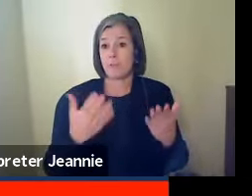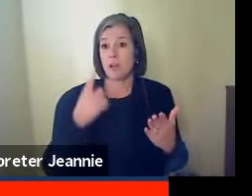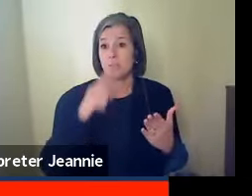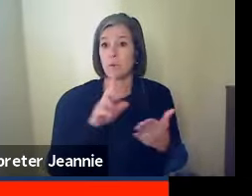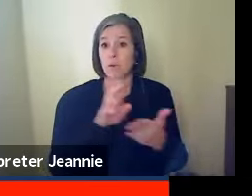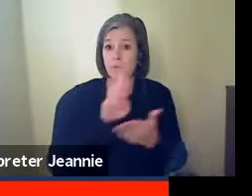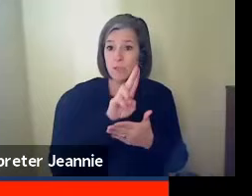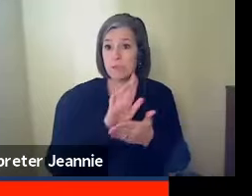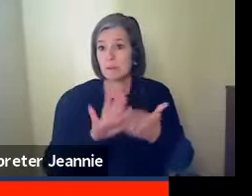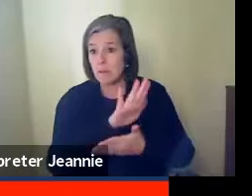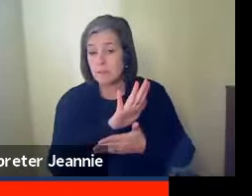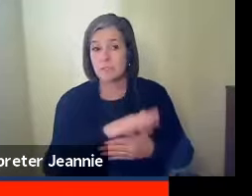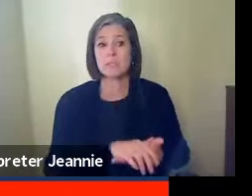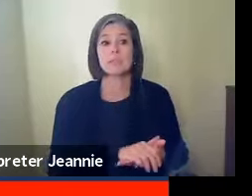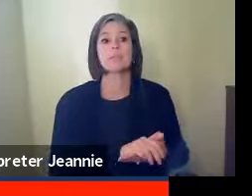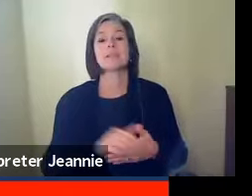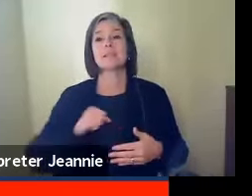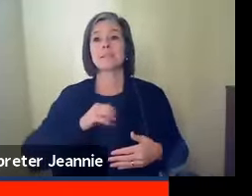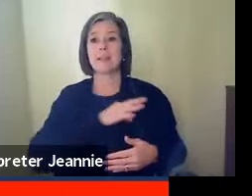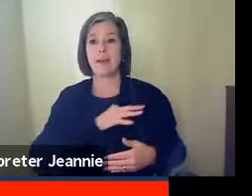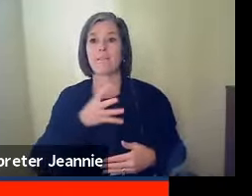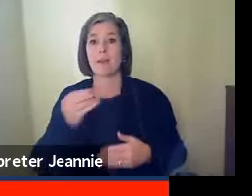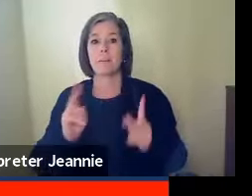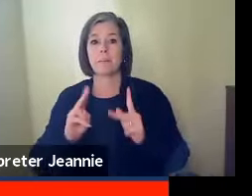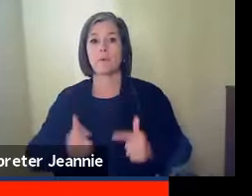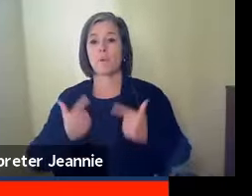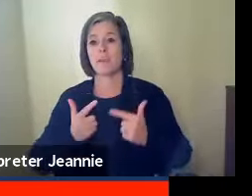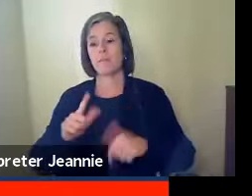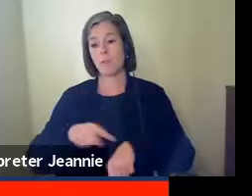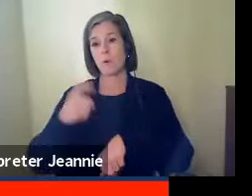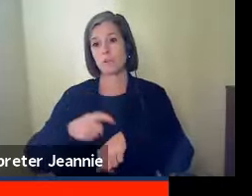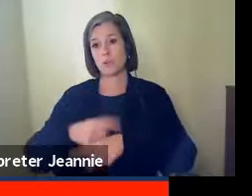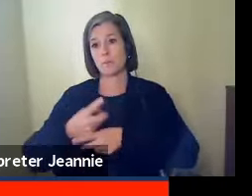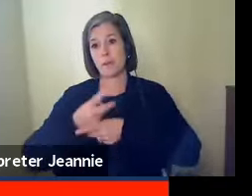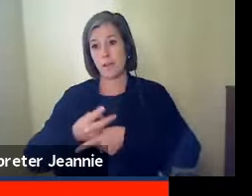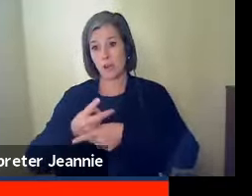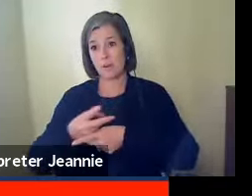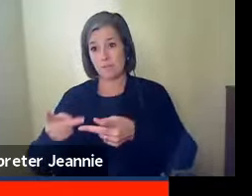care facilities and first responders. And while these doses are so limited,